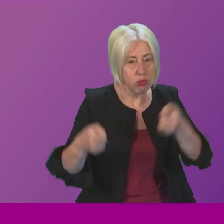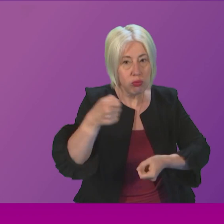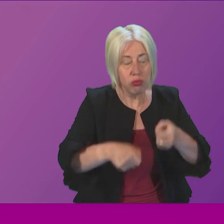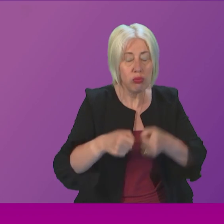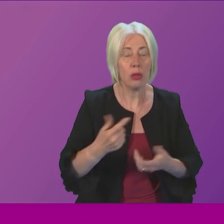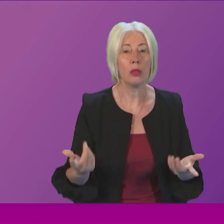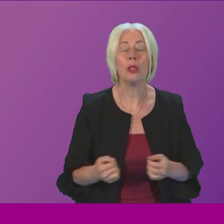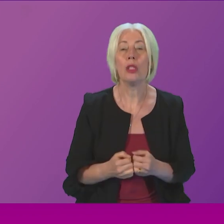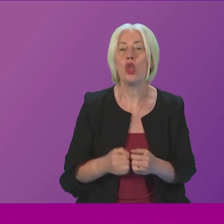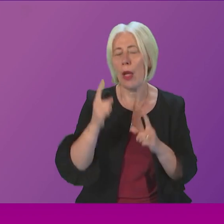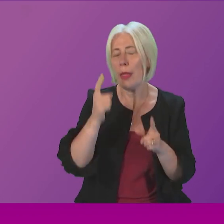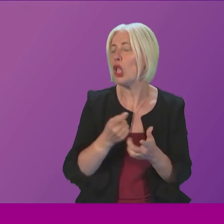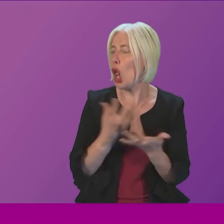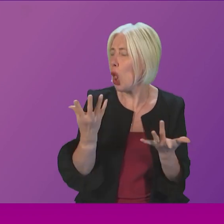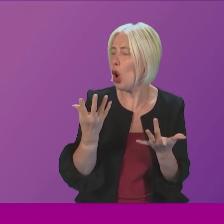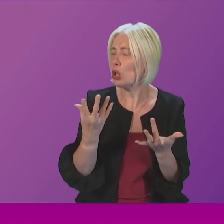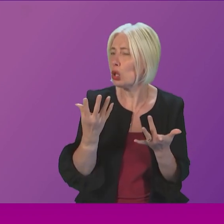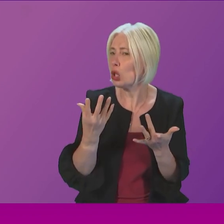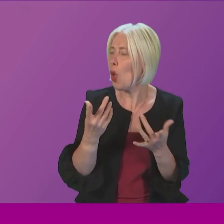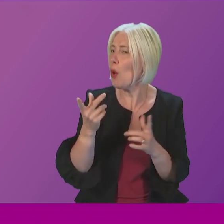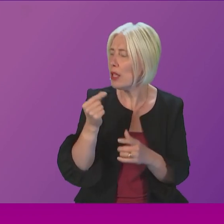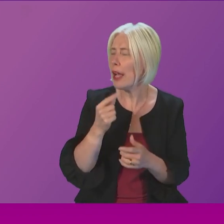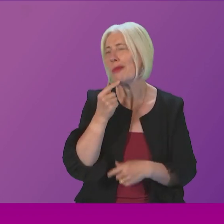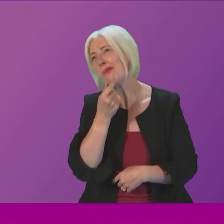I think that there is a lot in the submission from CECA that we can reflect on.